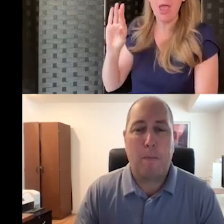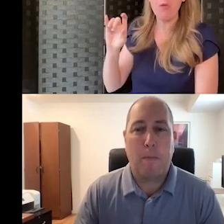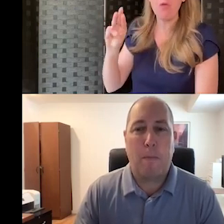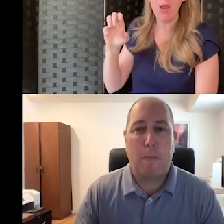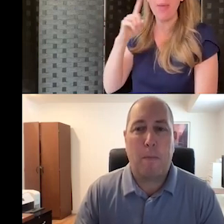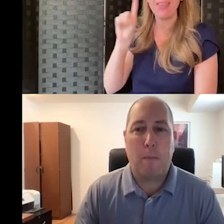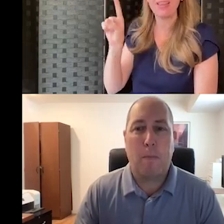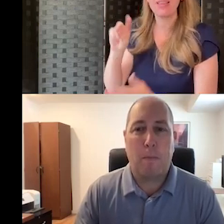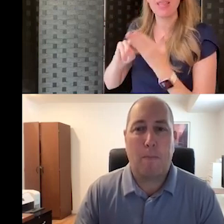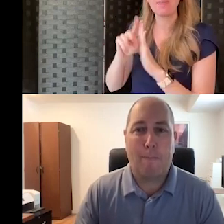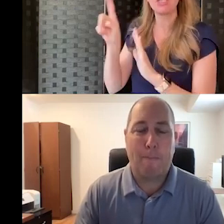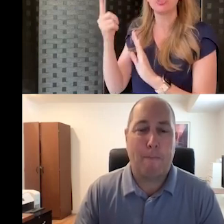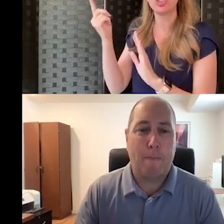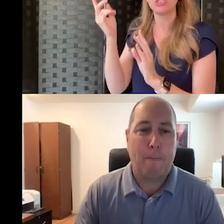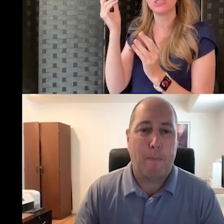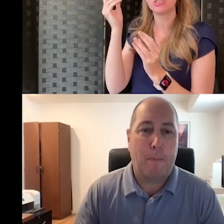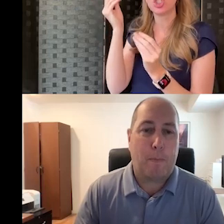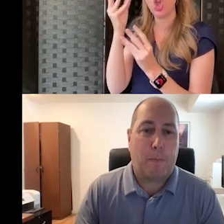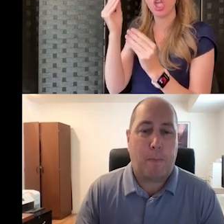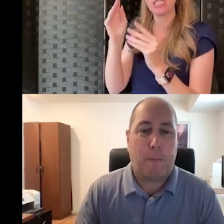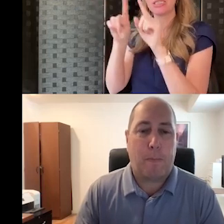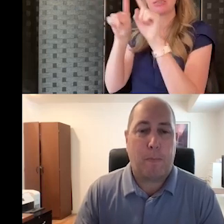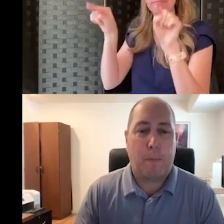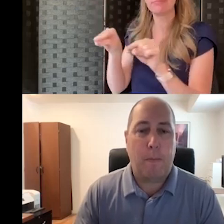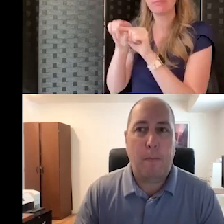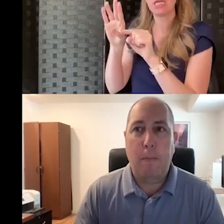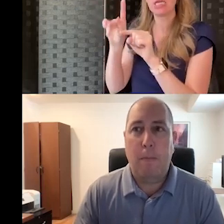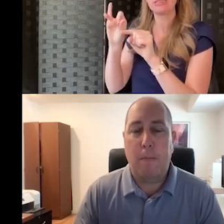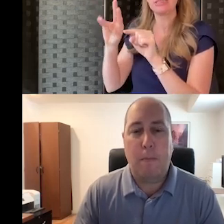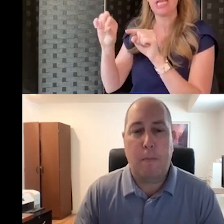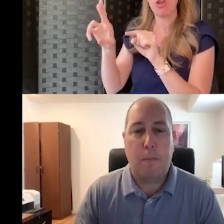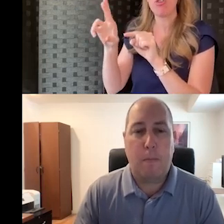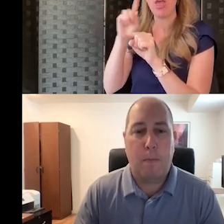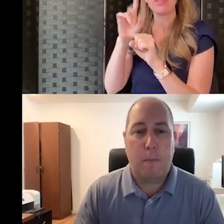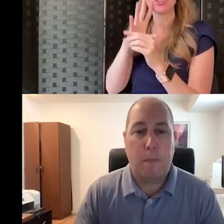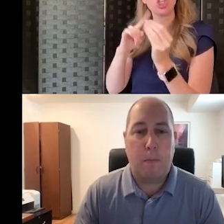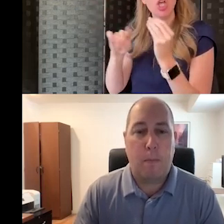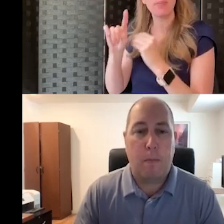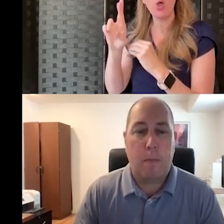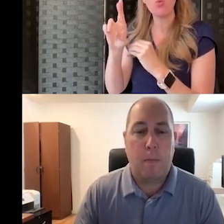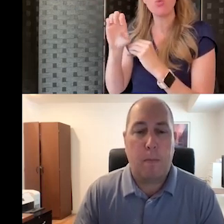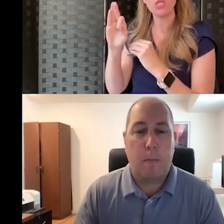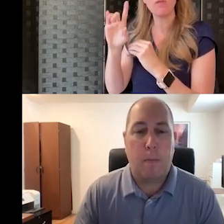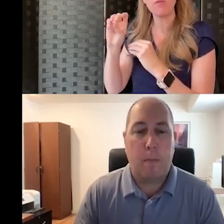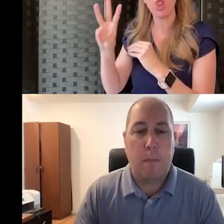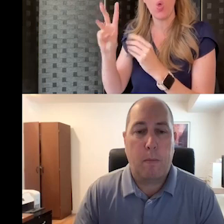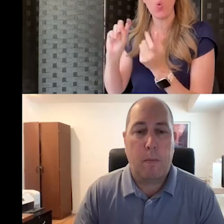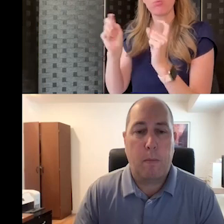just a content container. And I suspect they are probably referencing reflow, where SC1410, where